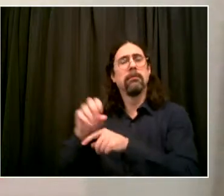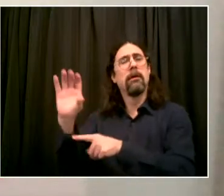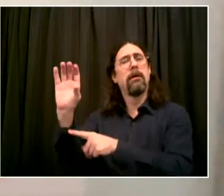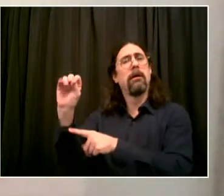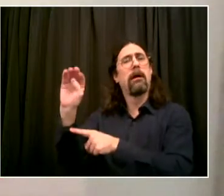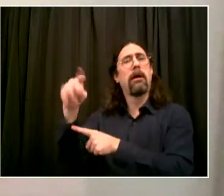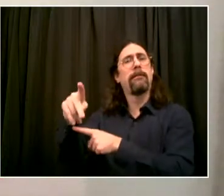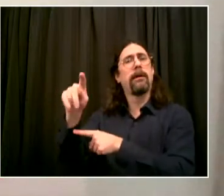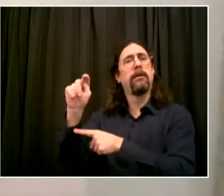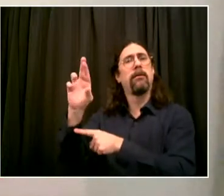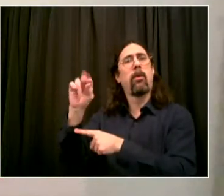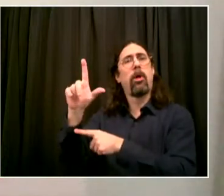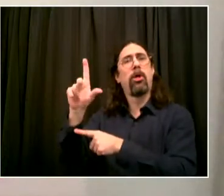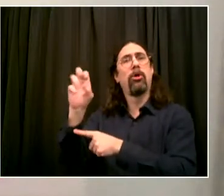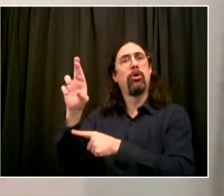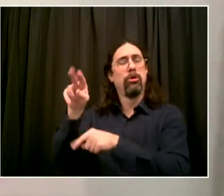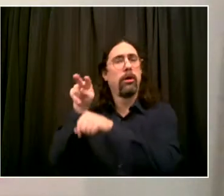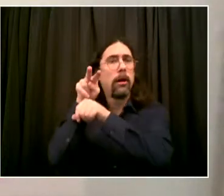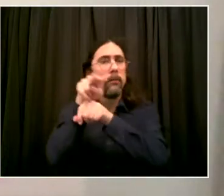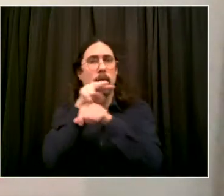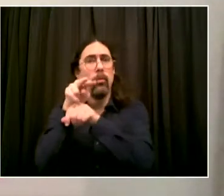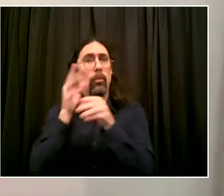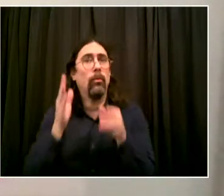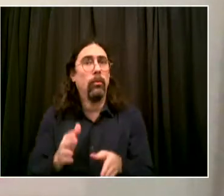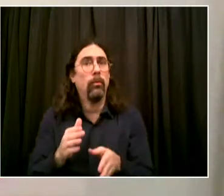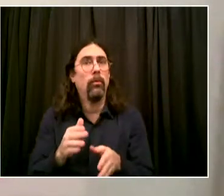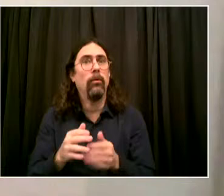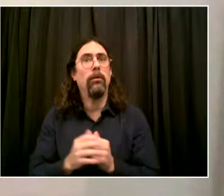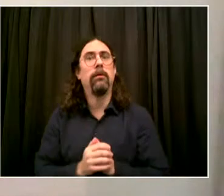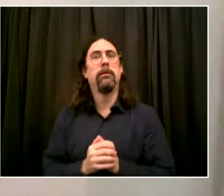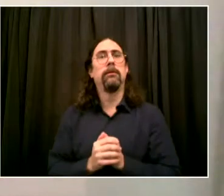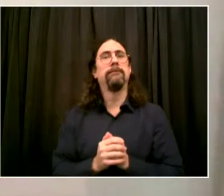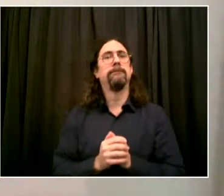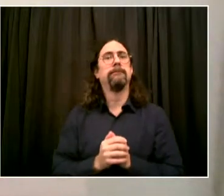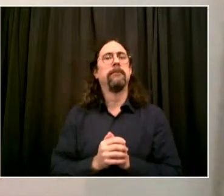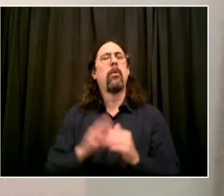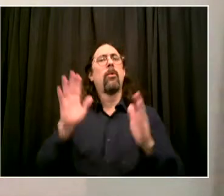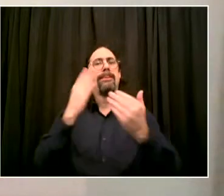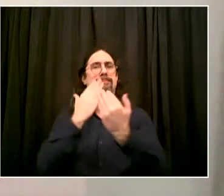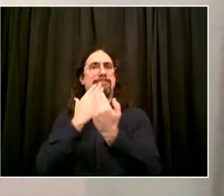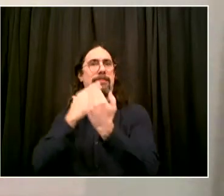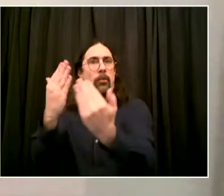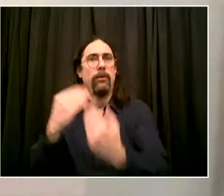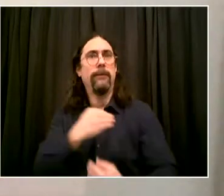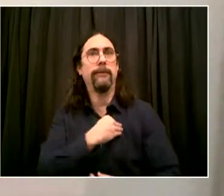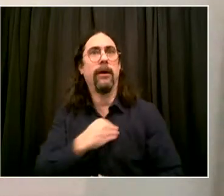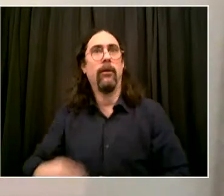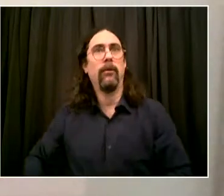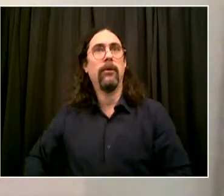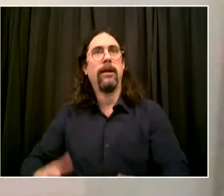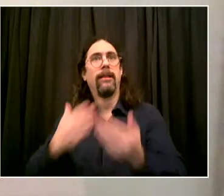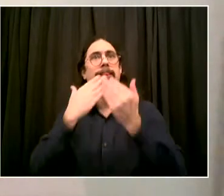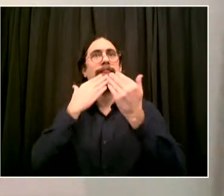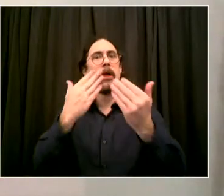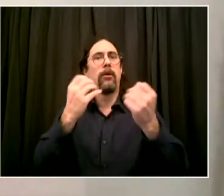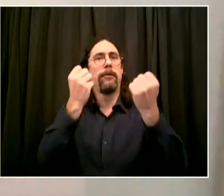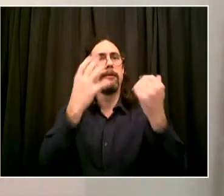BRINGING US ALL